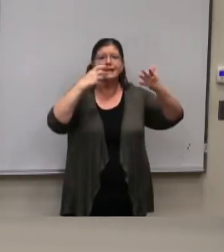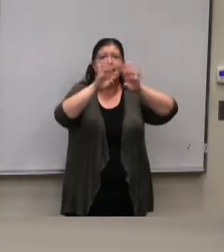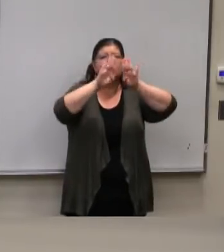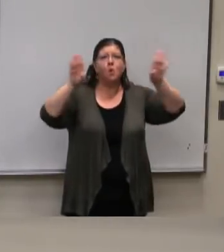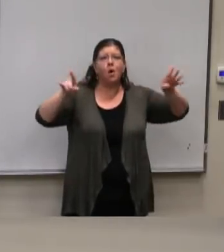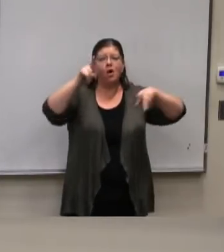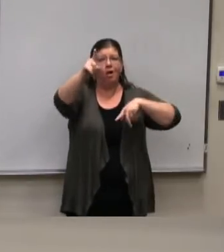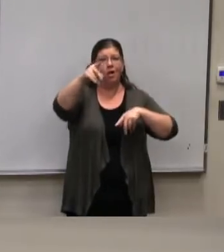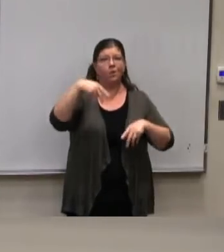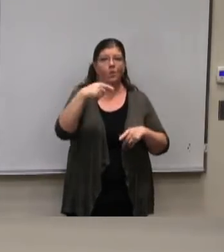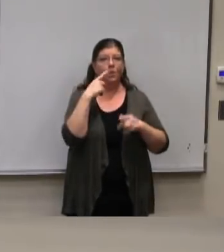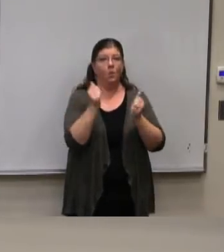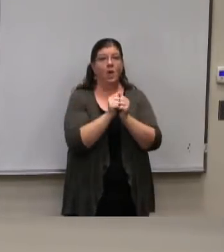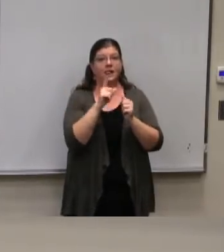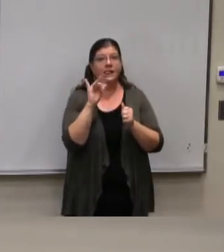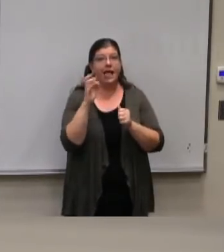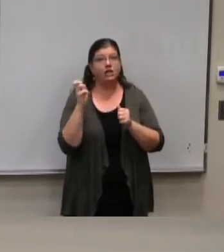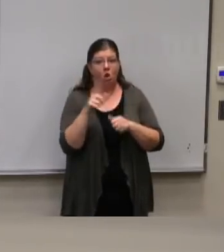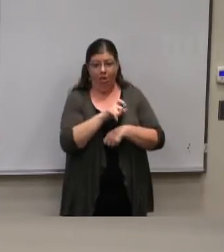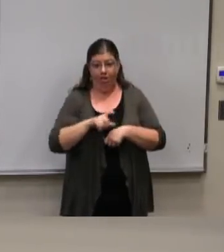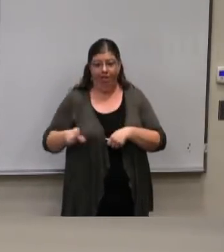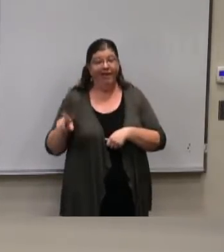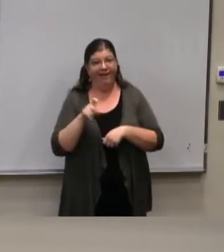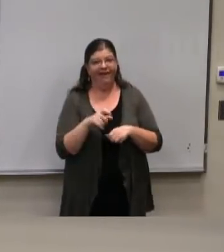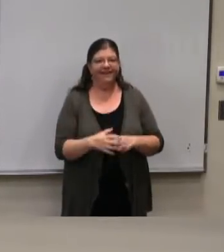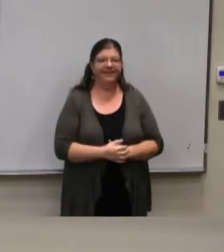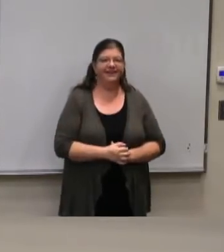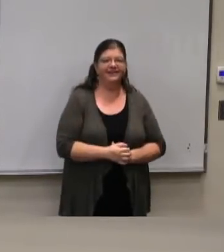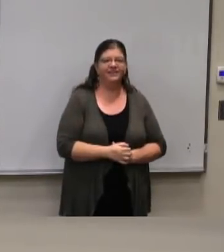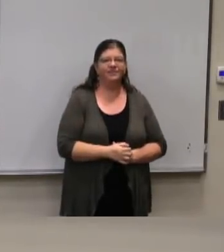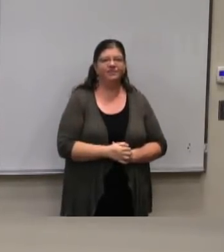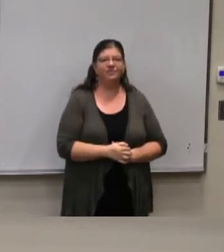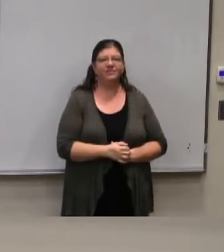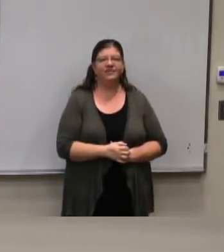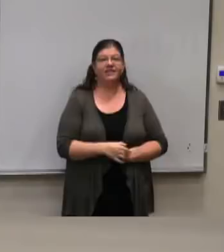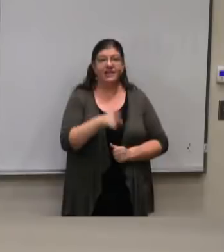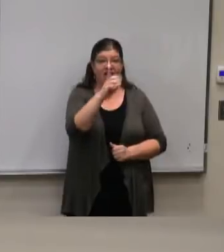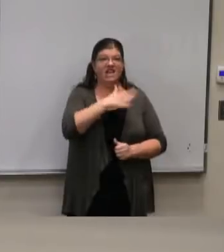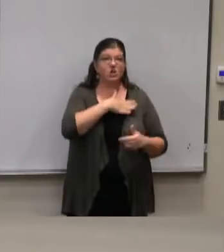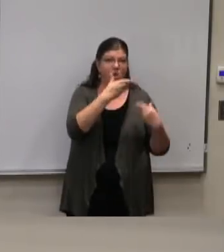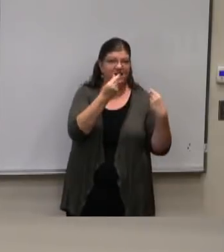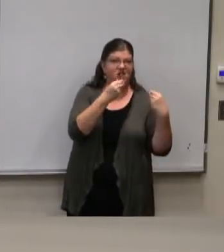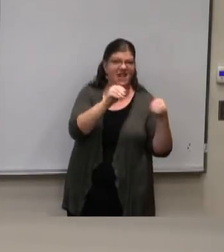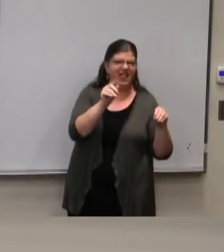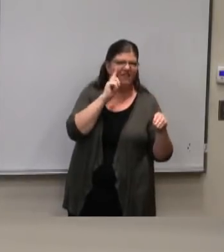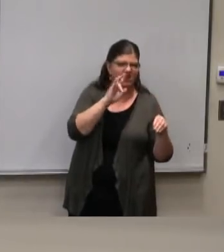with a candle I saw, so and he's willing to sell it for like $75 I think.